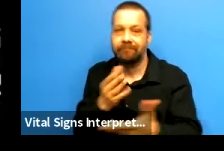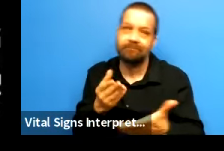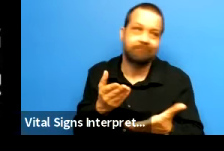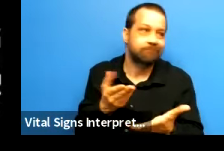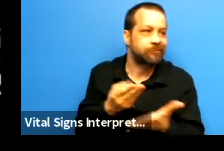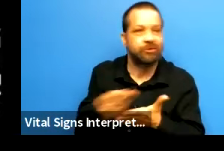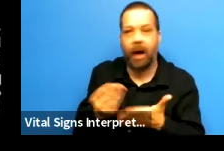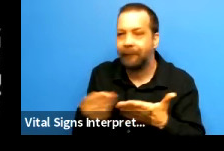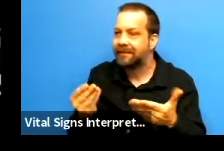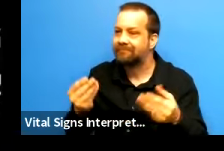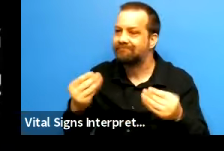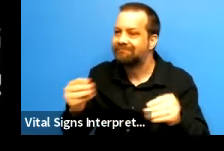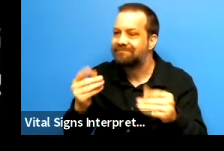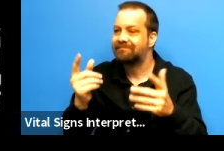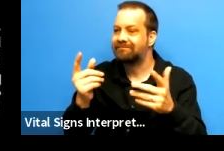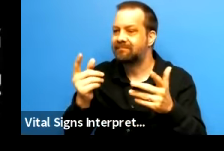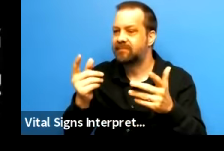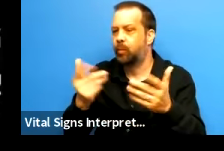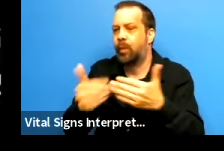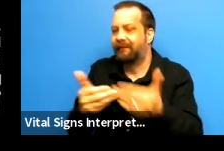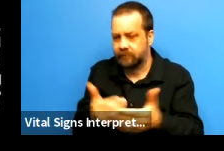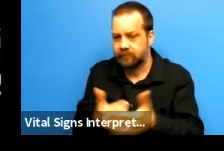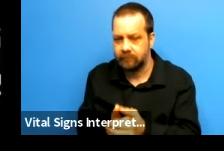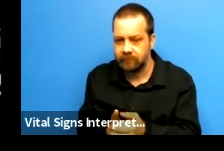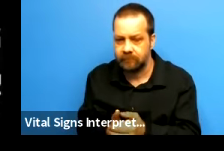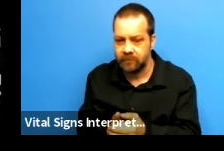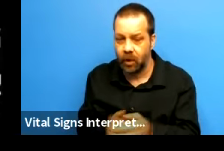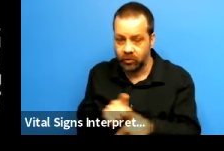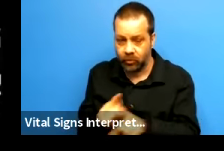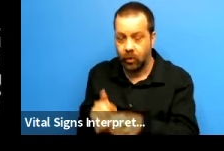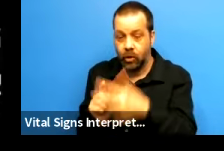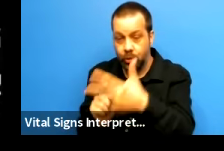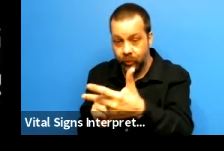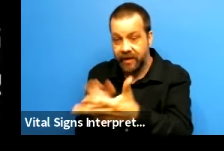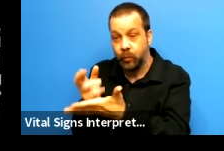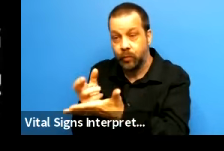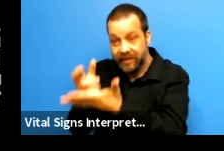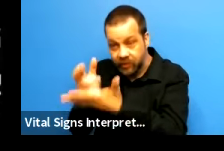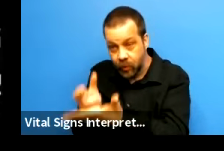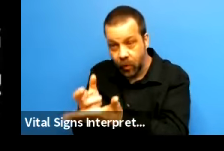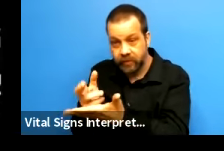And also identify 3 resources for businesses to support health